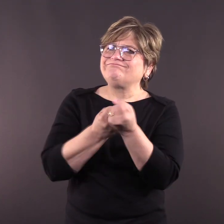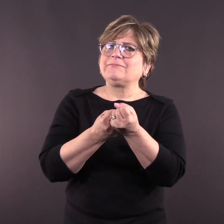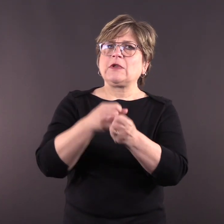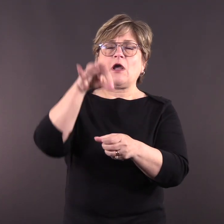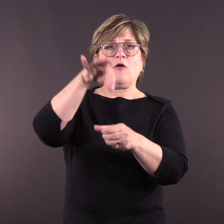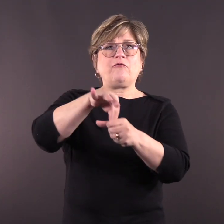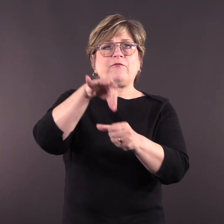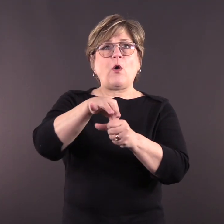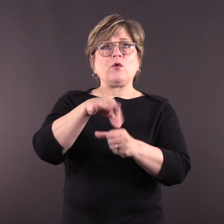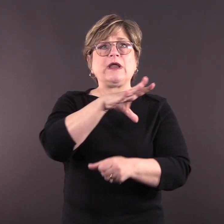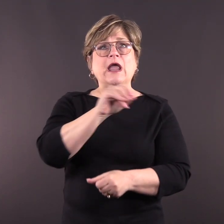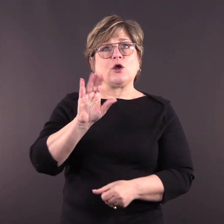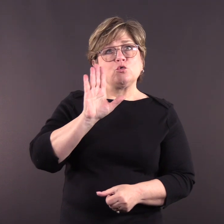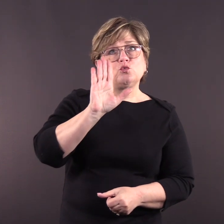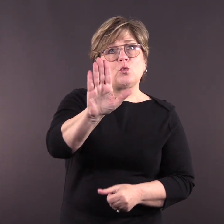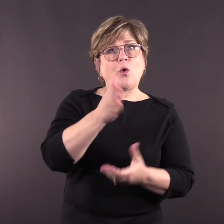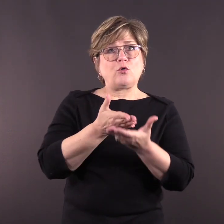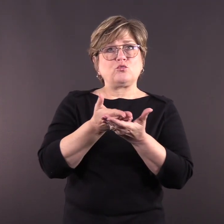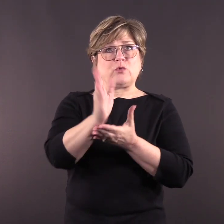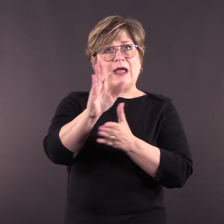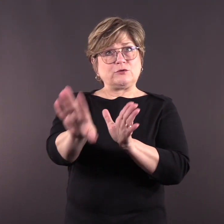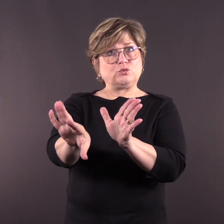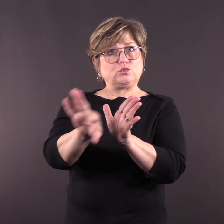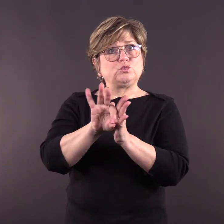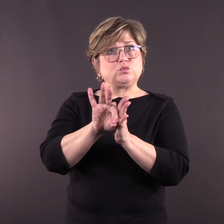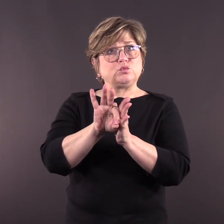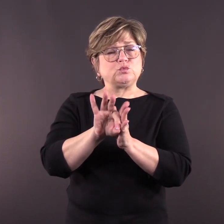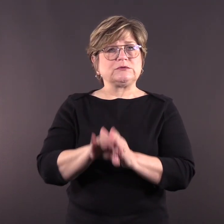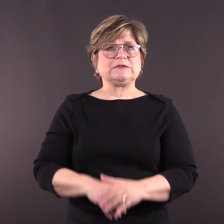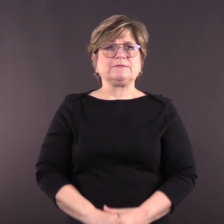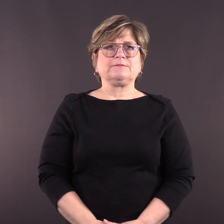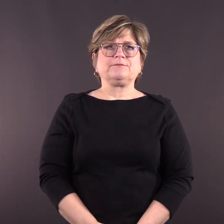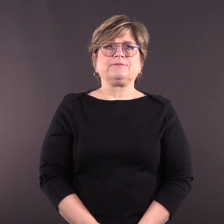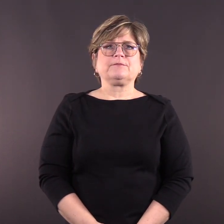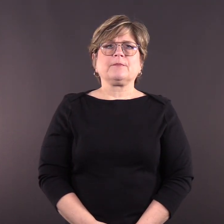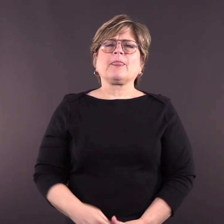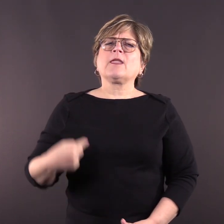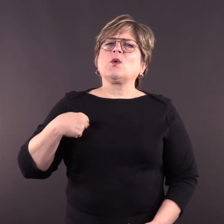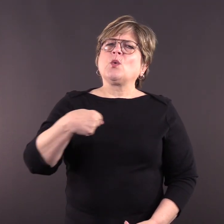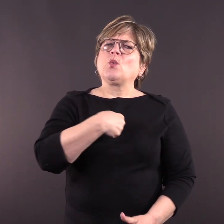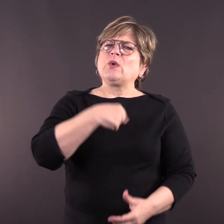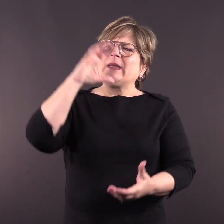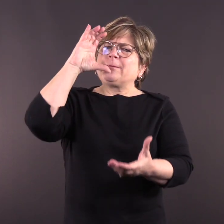2. We support voting and your right to choose